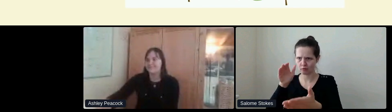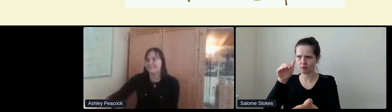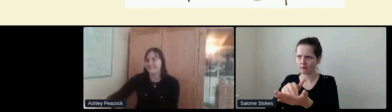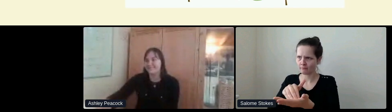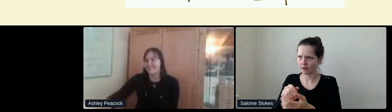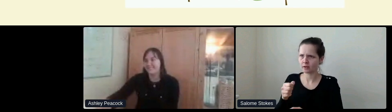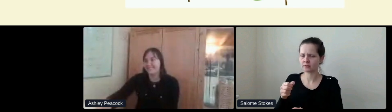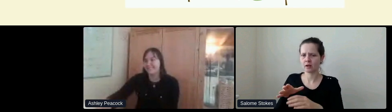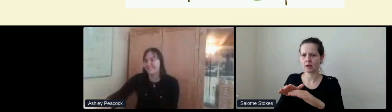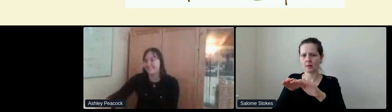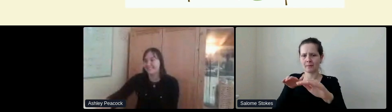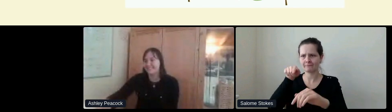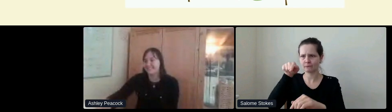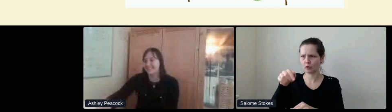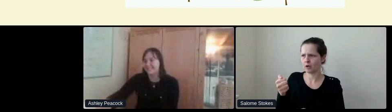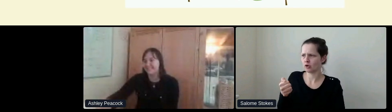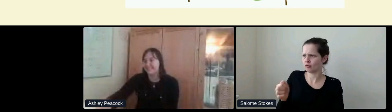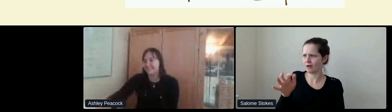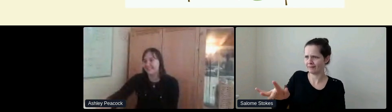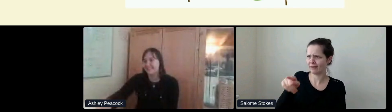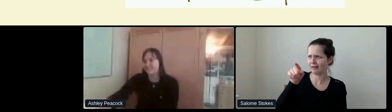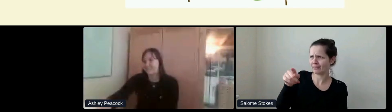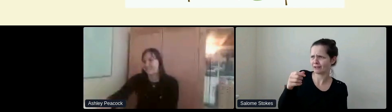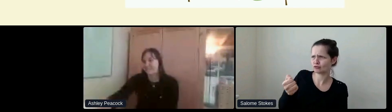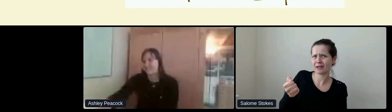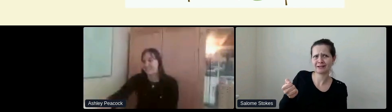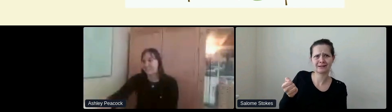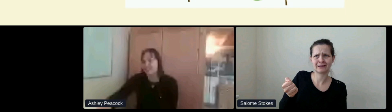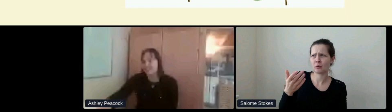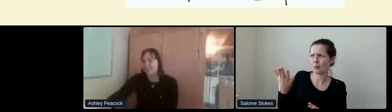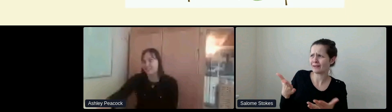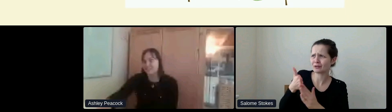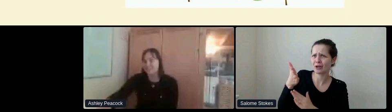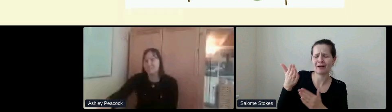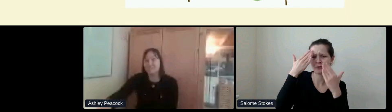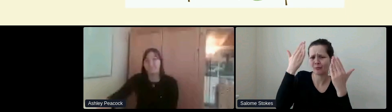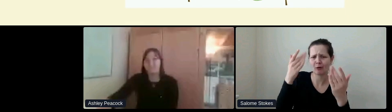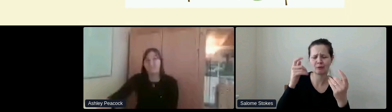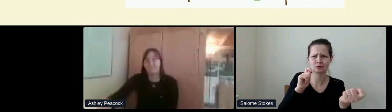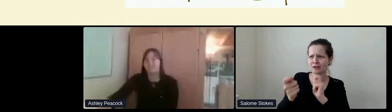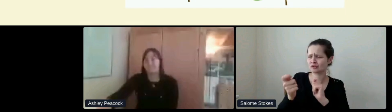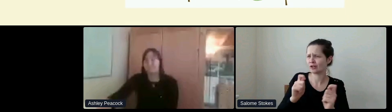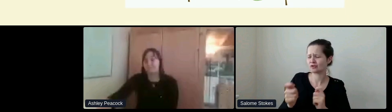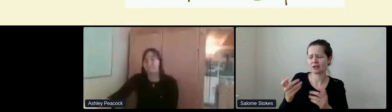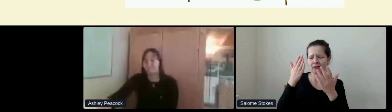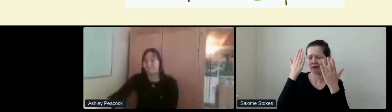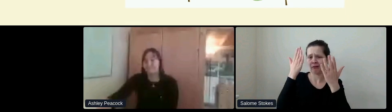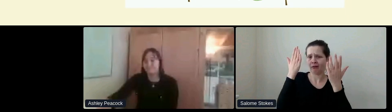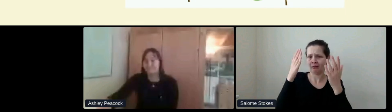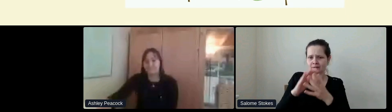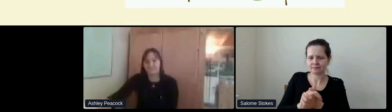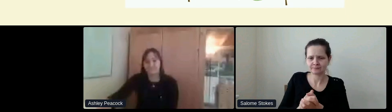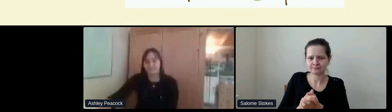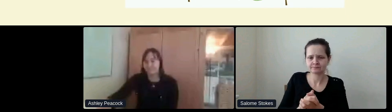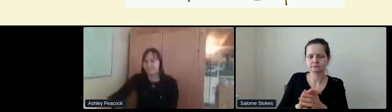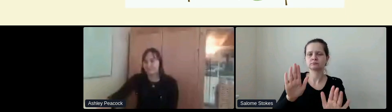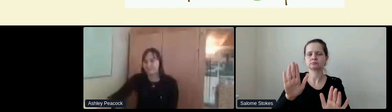I wasn't actually sure where that train was going at which point, there was some staff station staff